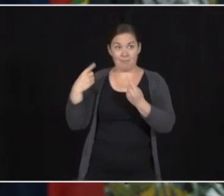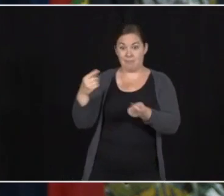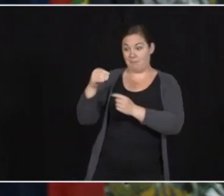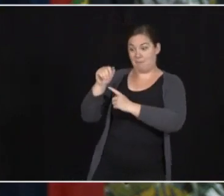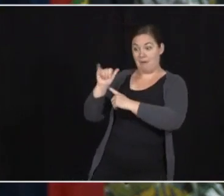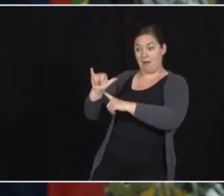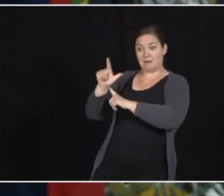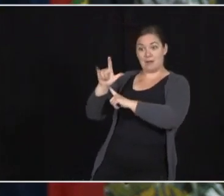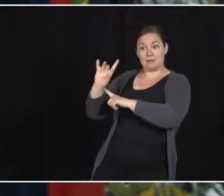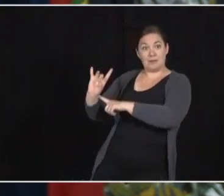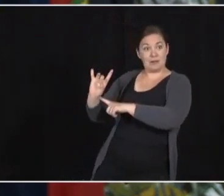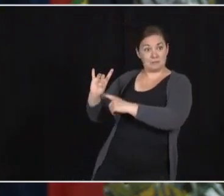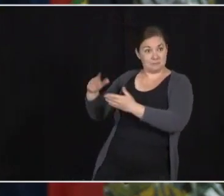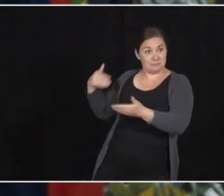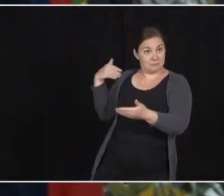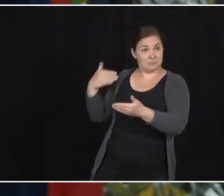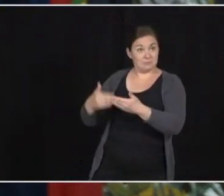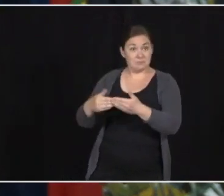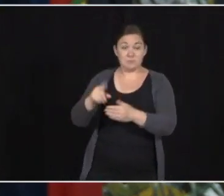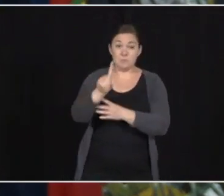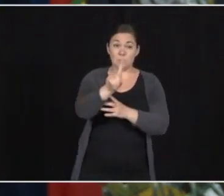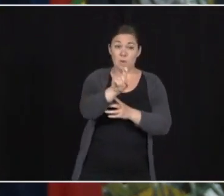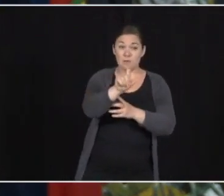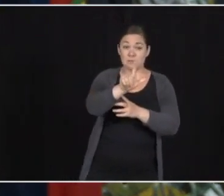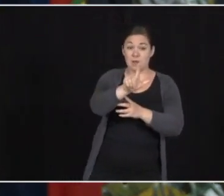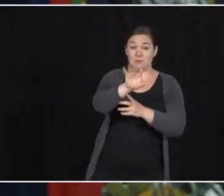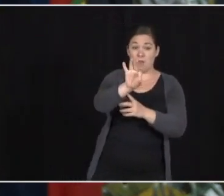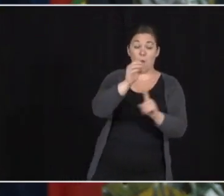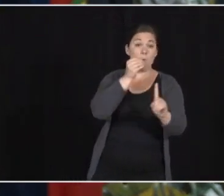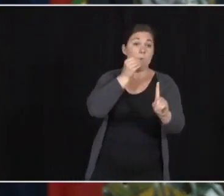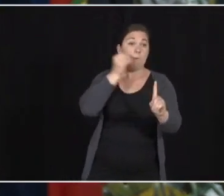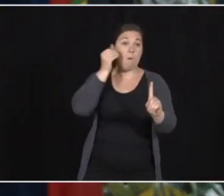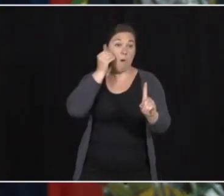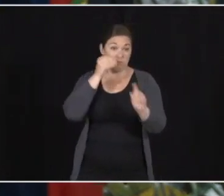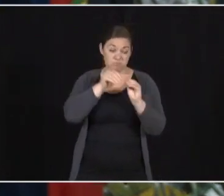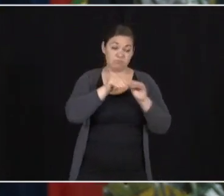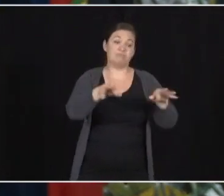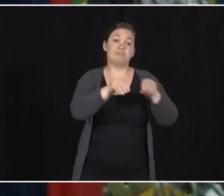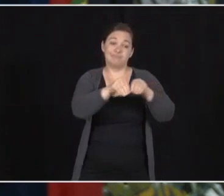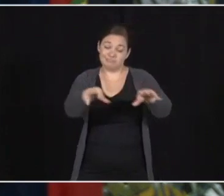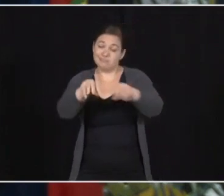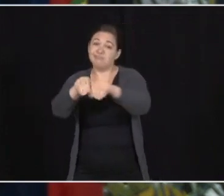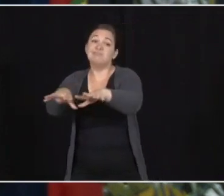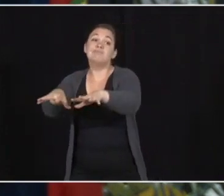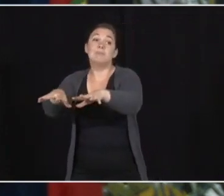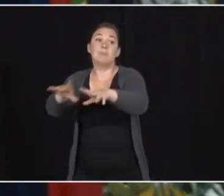long-term care homes are in active outbreak from a high of